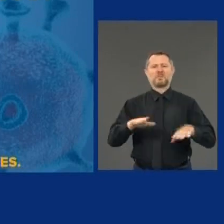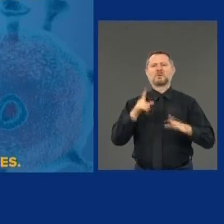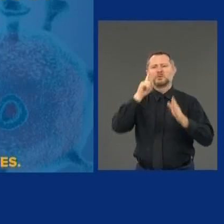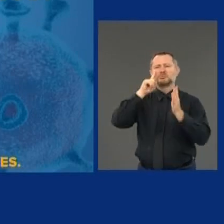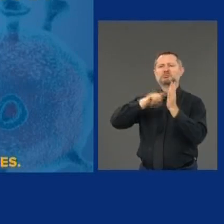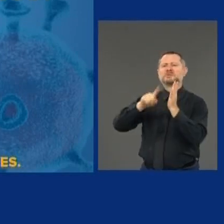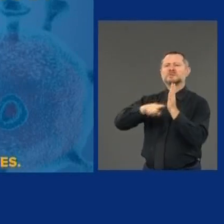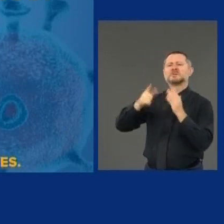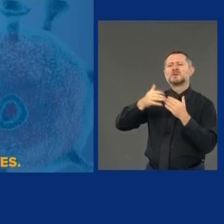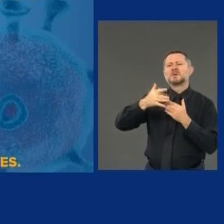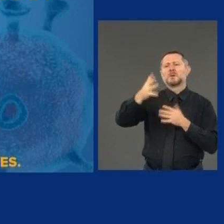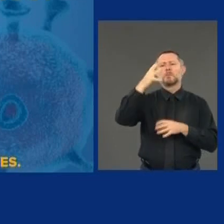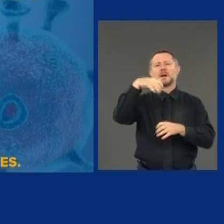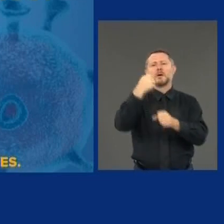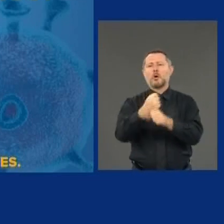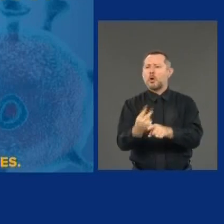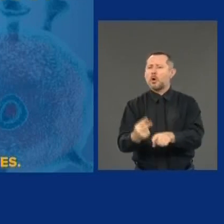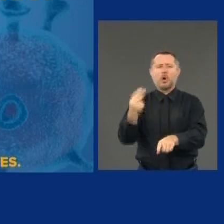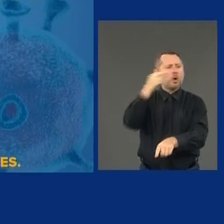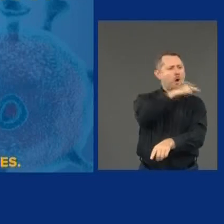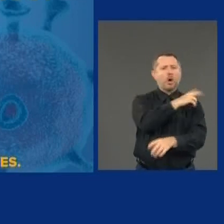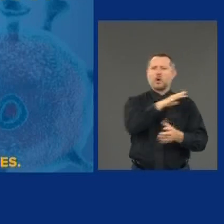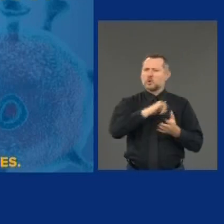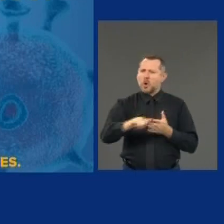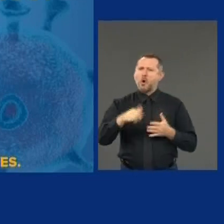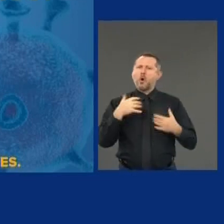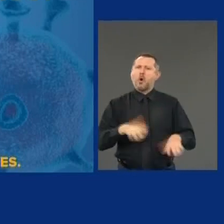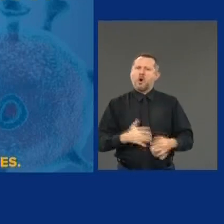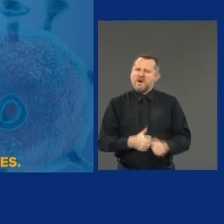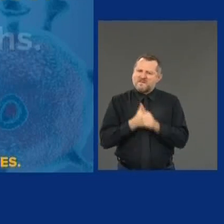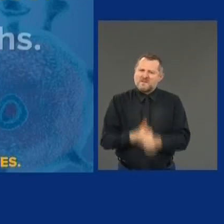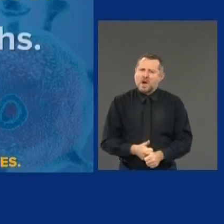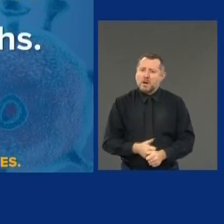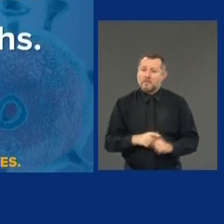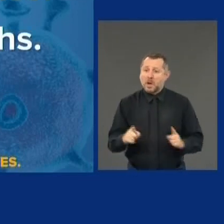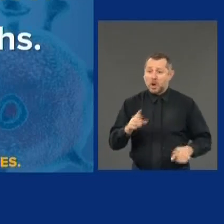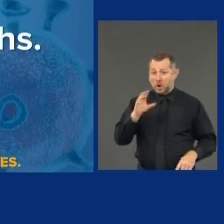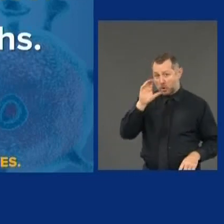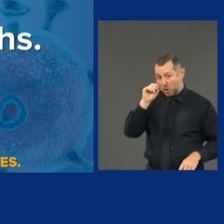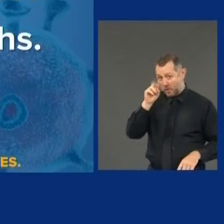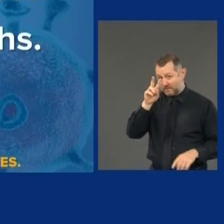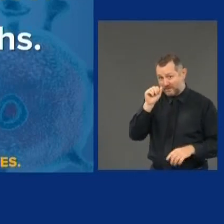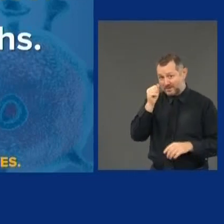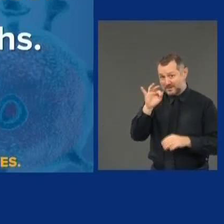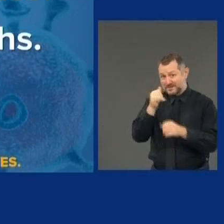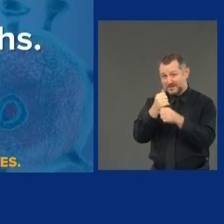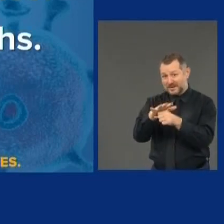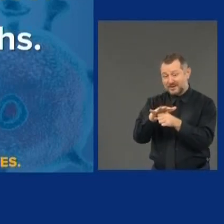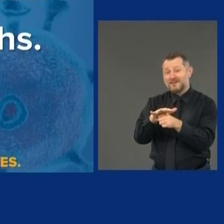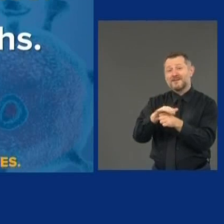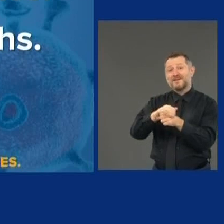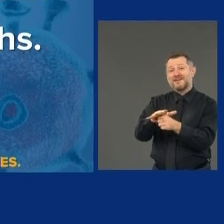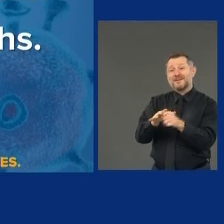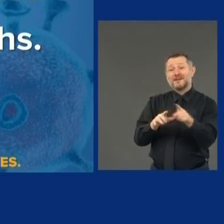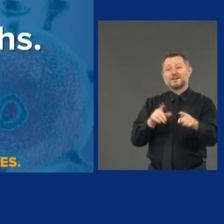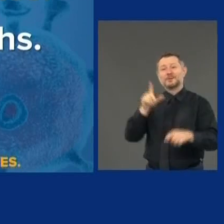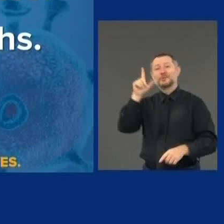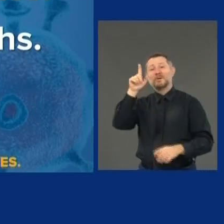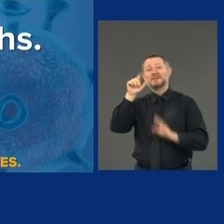AND ACTUALLY RESEARCH AND TALK ABOUT FOR YEARS, I BELIEVE. BUT COVID IS STILL OUT THERE.